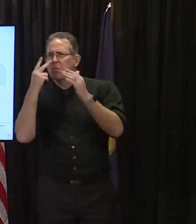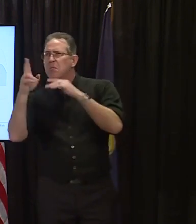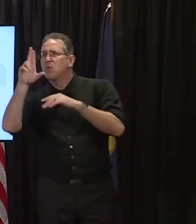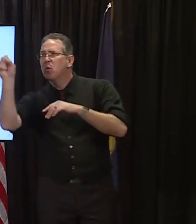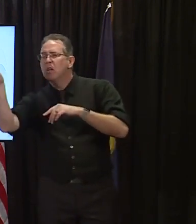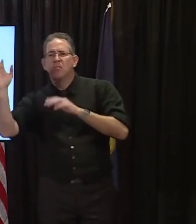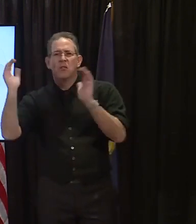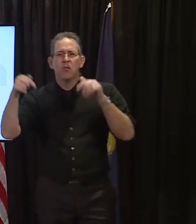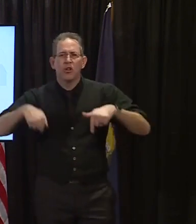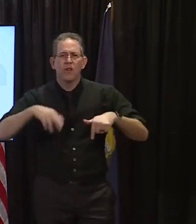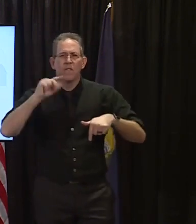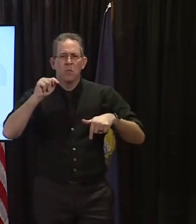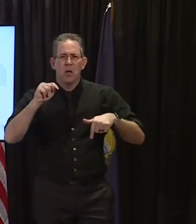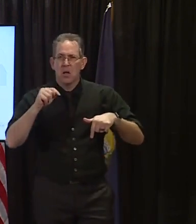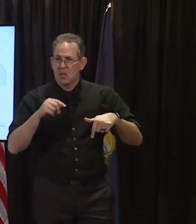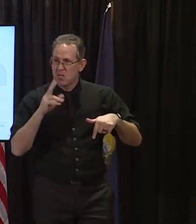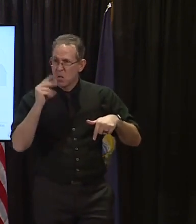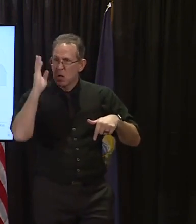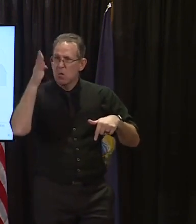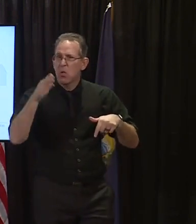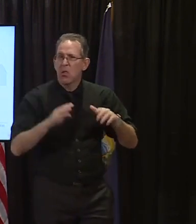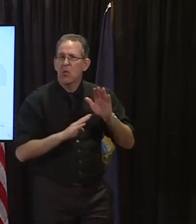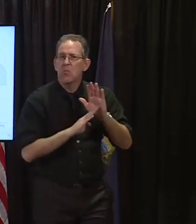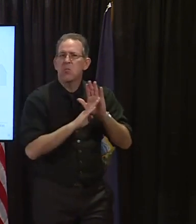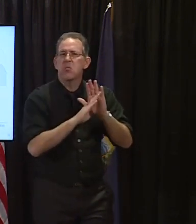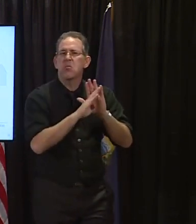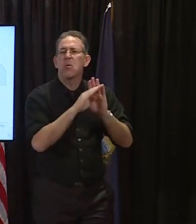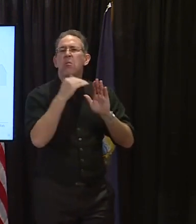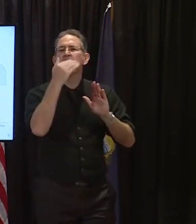january toward the beginning of february uh showing some slowing signs